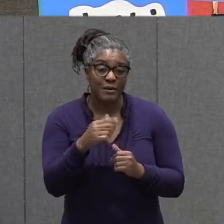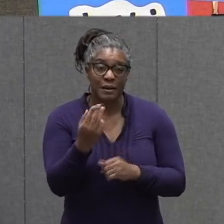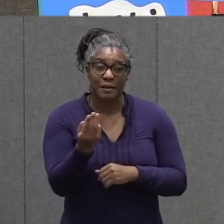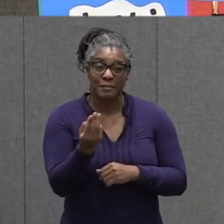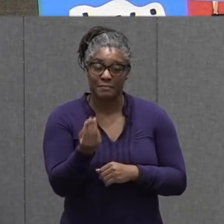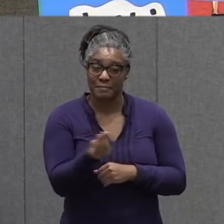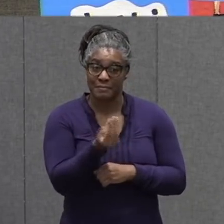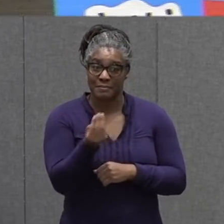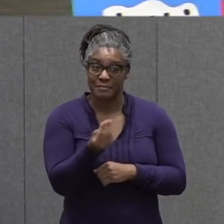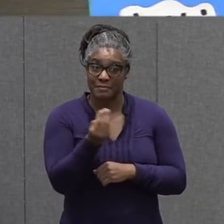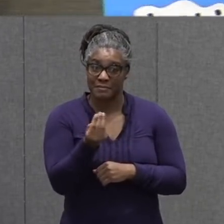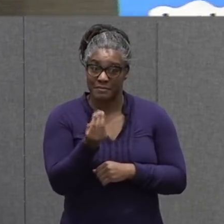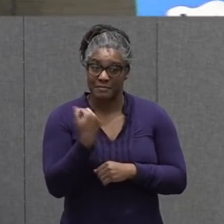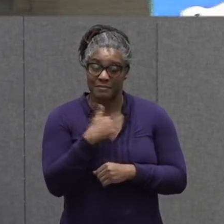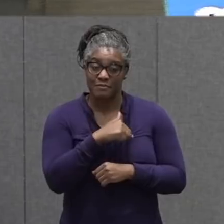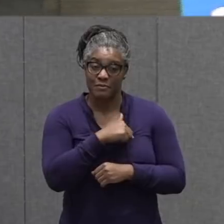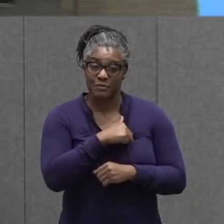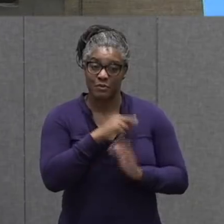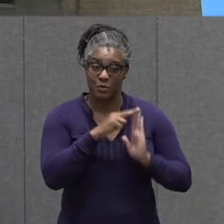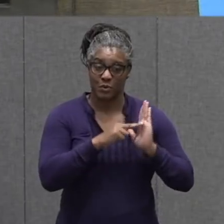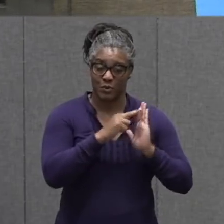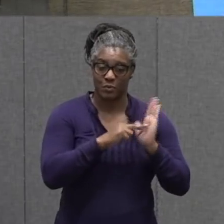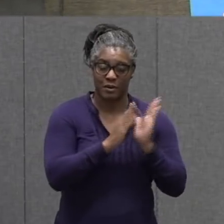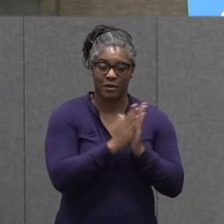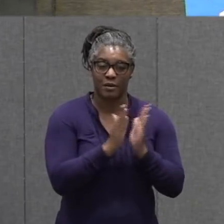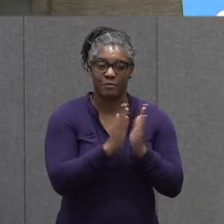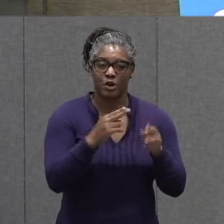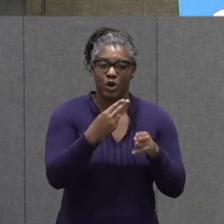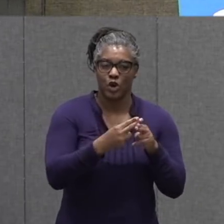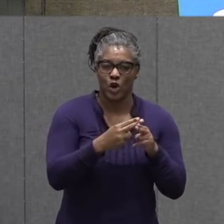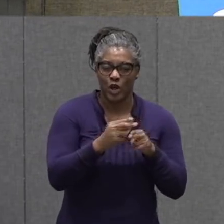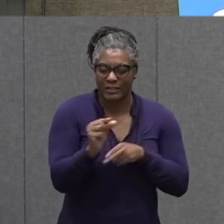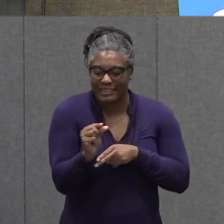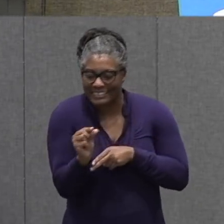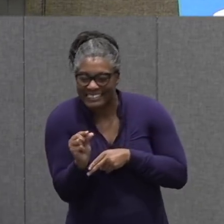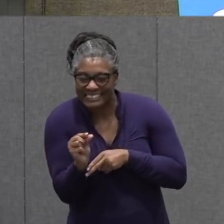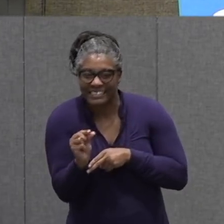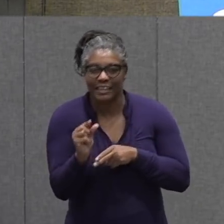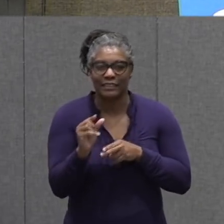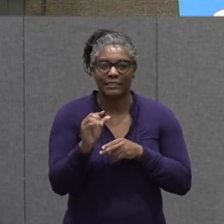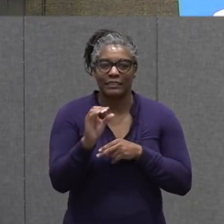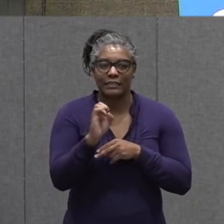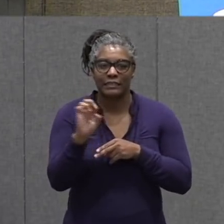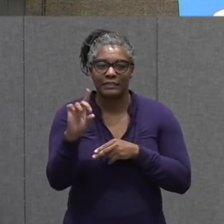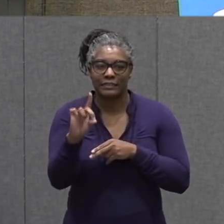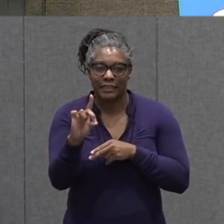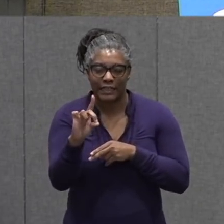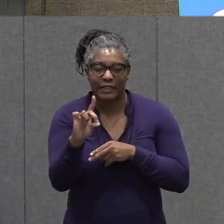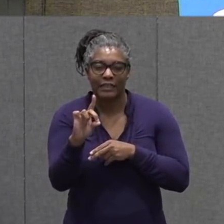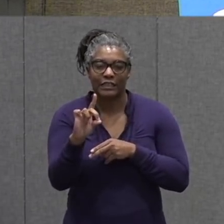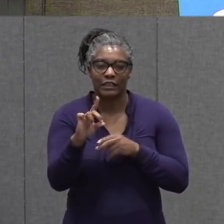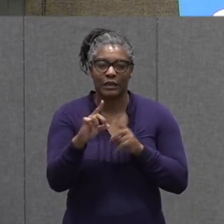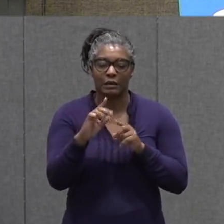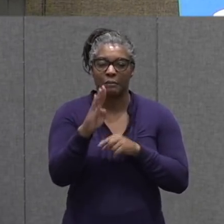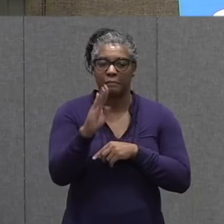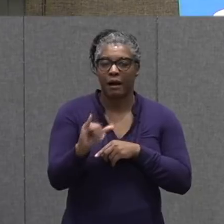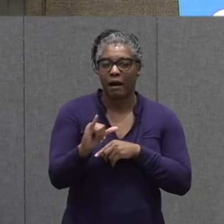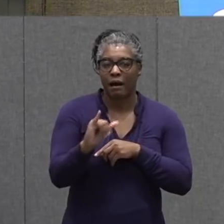called The Tiny Seed by Eric Carle. Talked about a seed that was blowing and it went through all the seasons